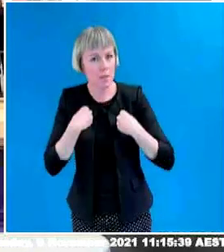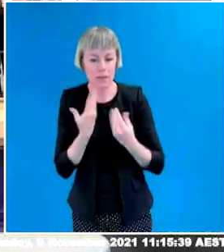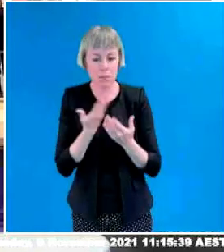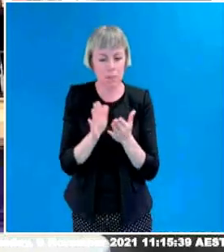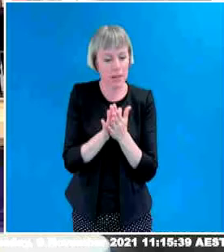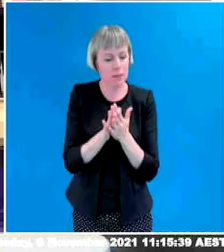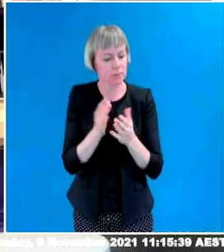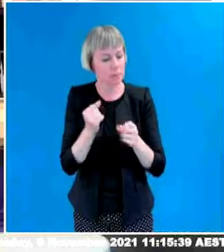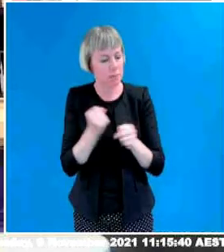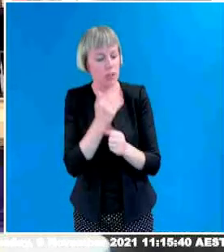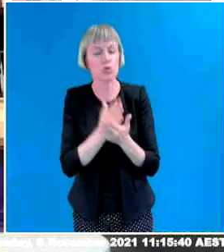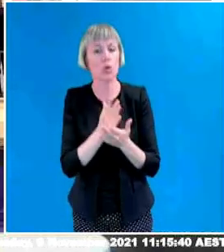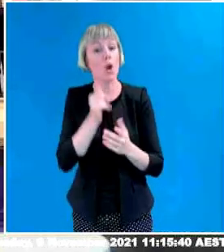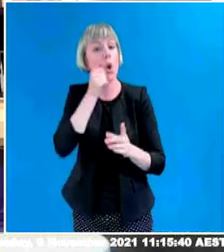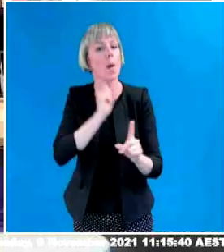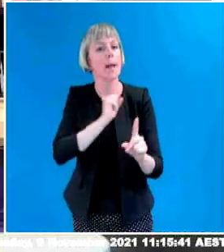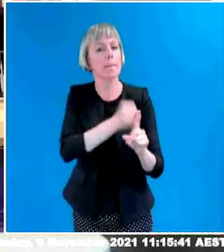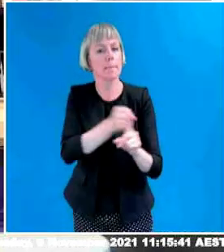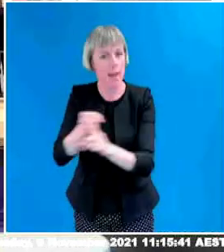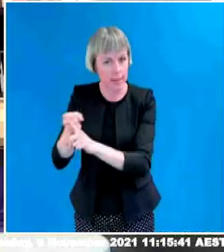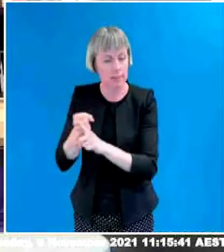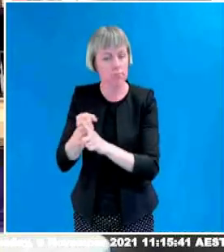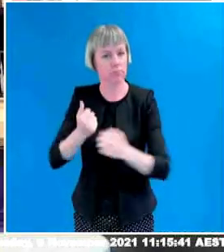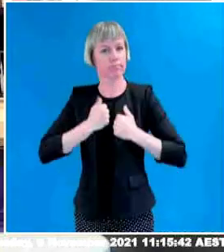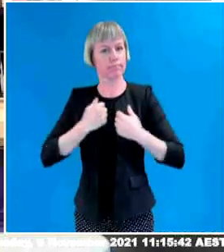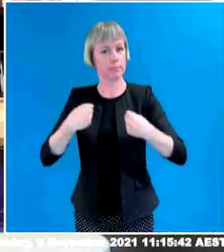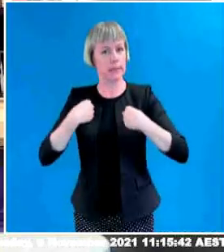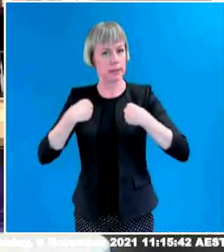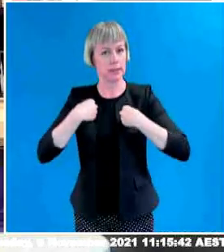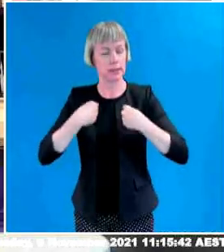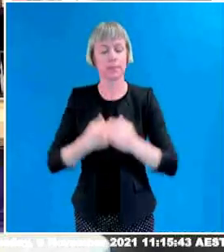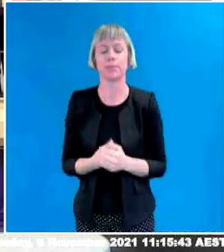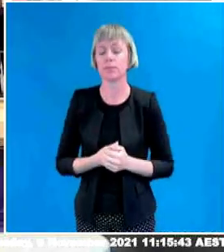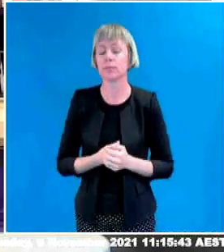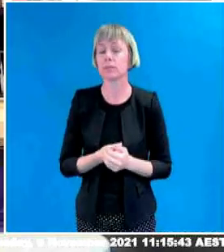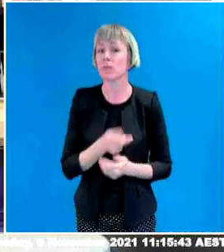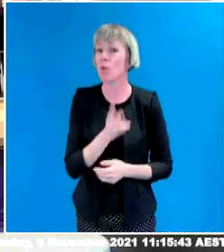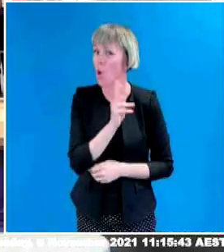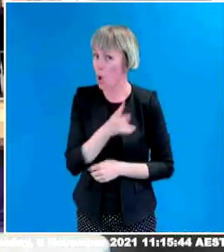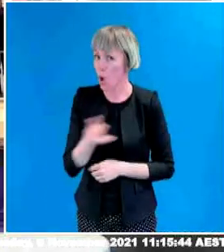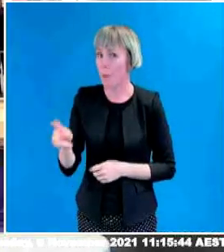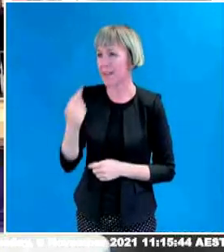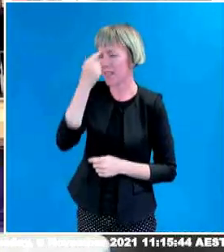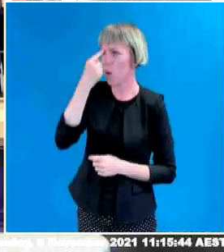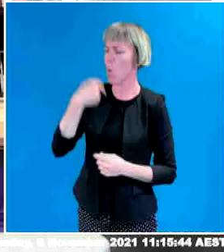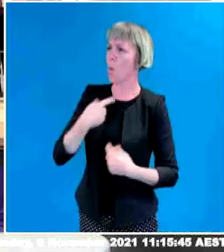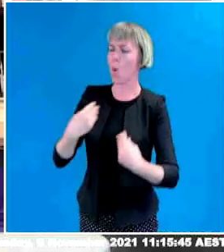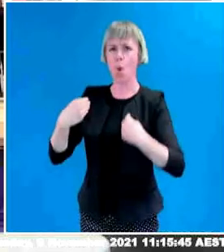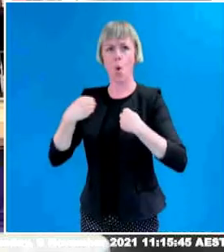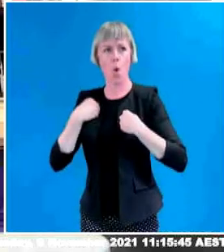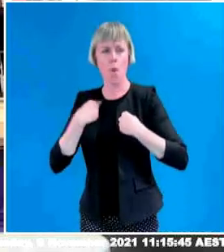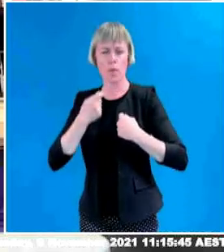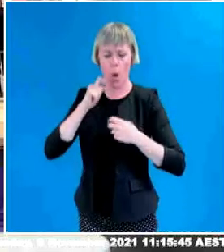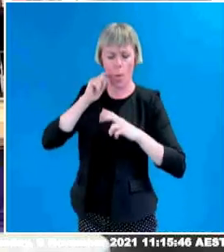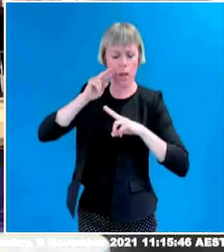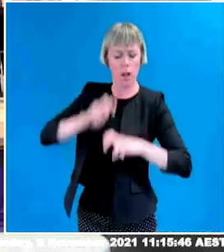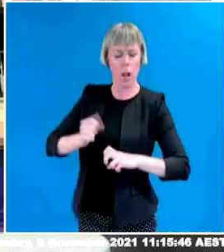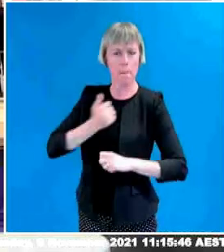forever, but it is more commonly considered in the context often of corporate due diligence, looking at the risk to the company.